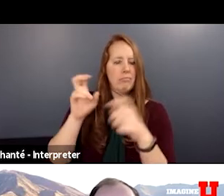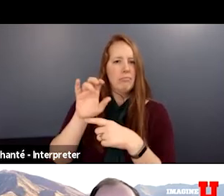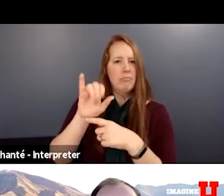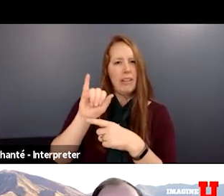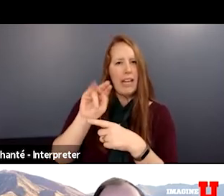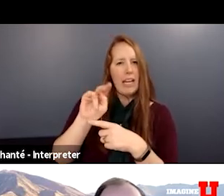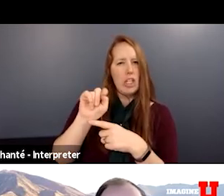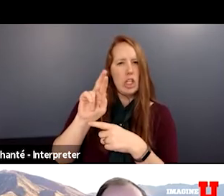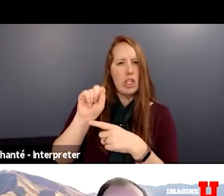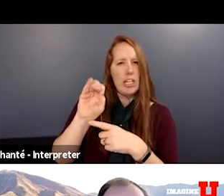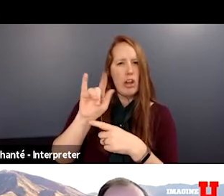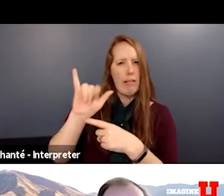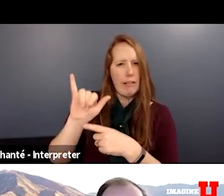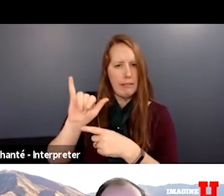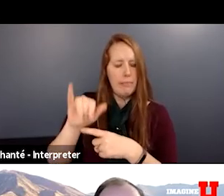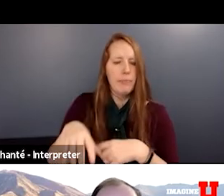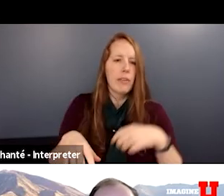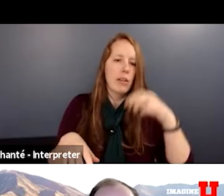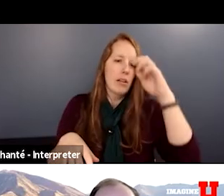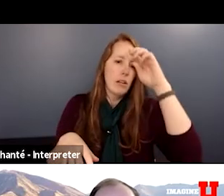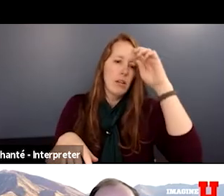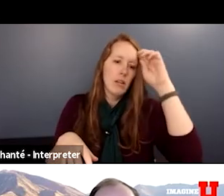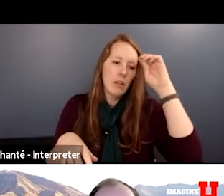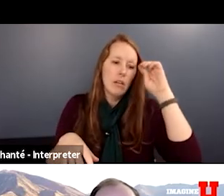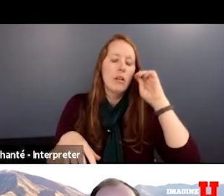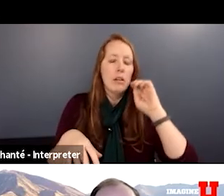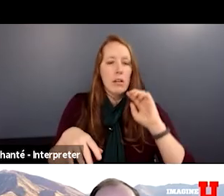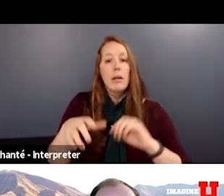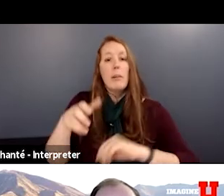there are lots of ways that power and privilege and discrimination can impact them.